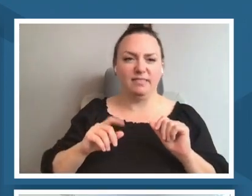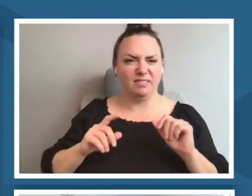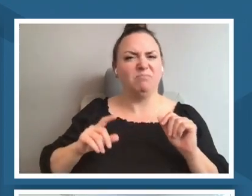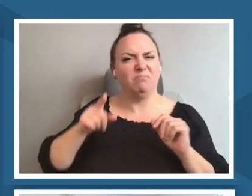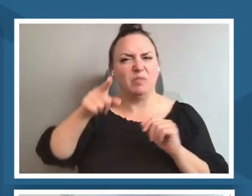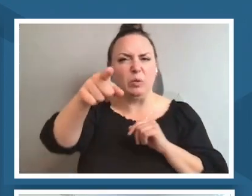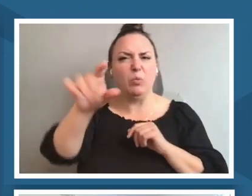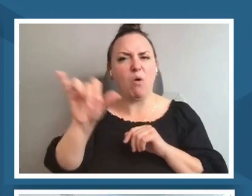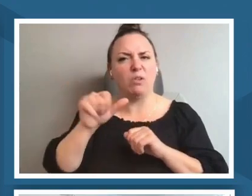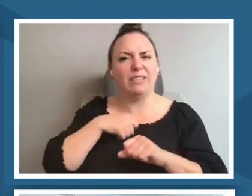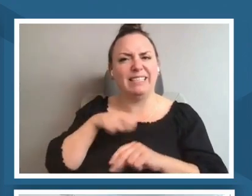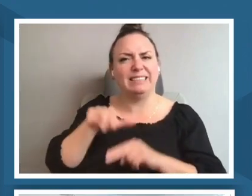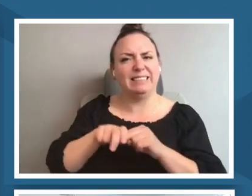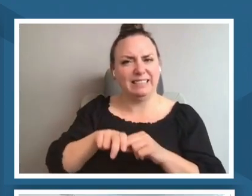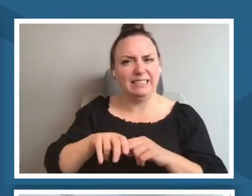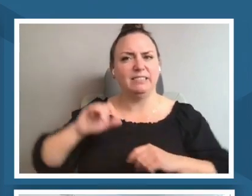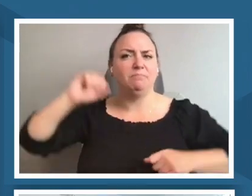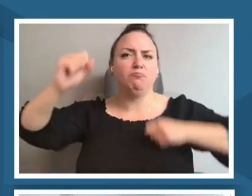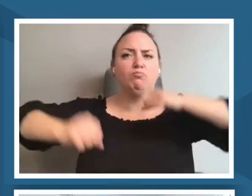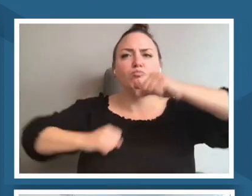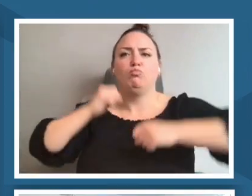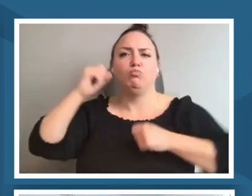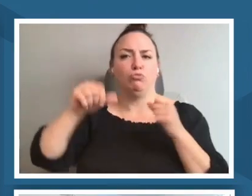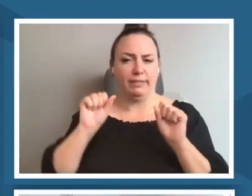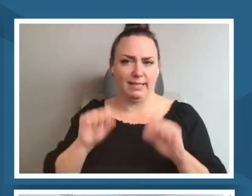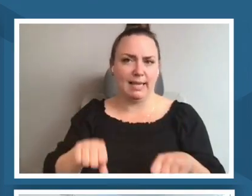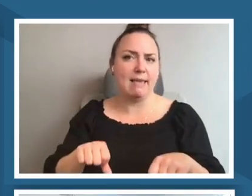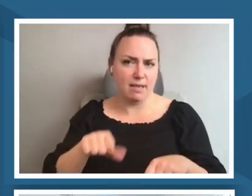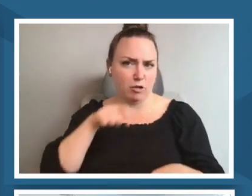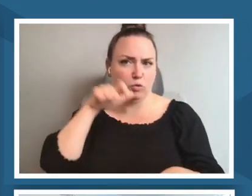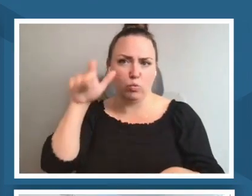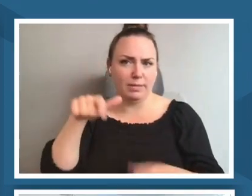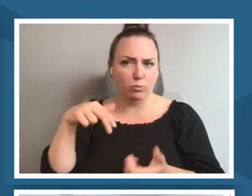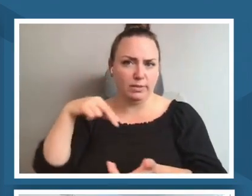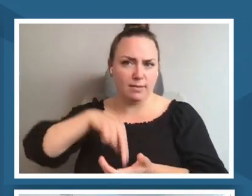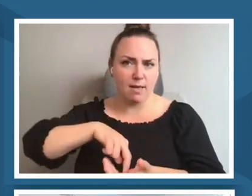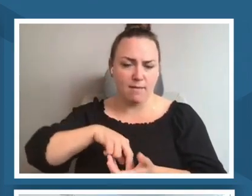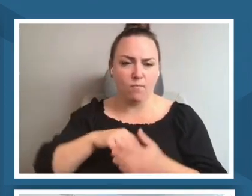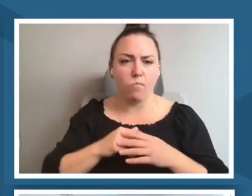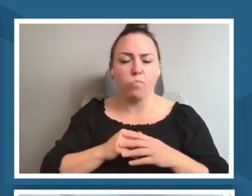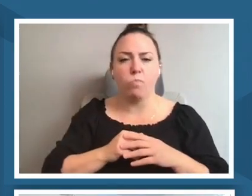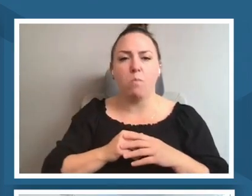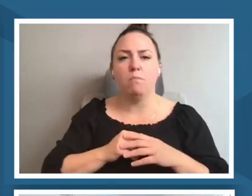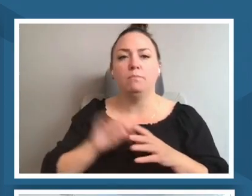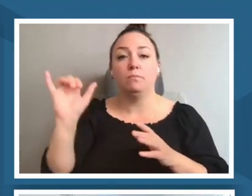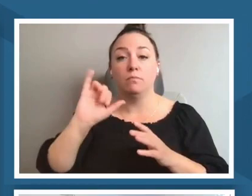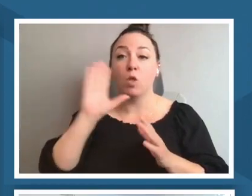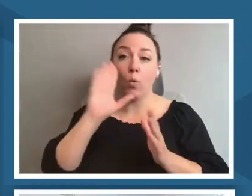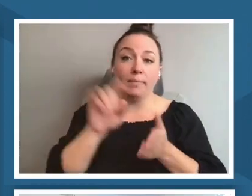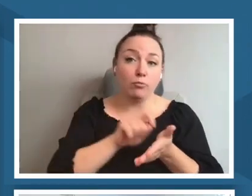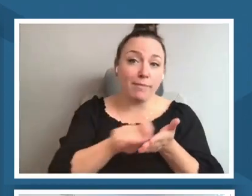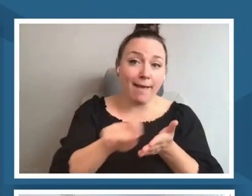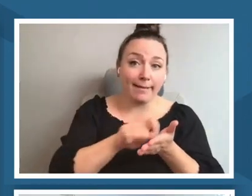a chair as well we're going to be